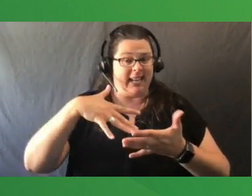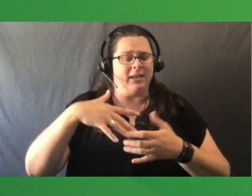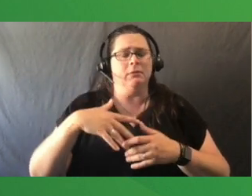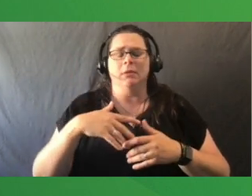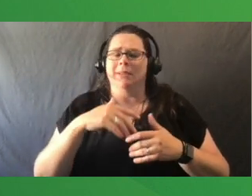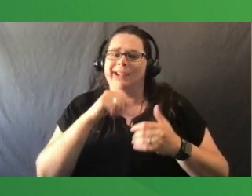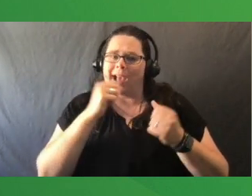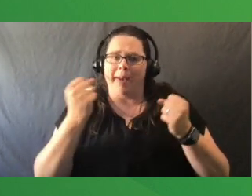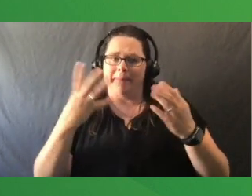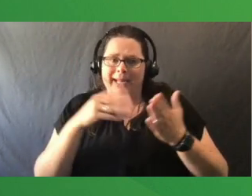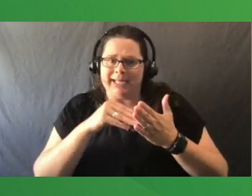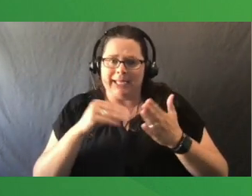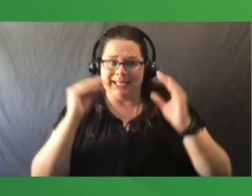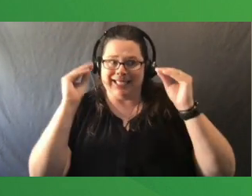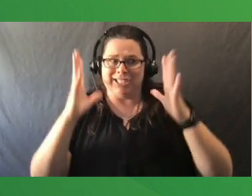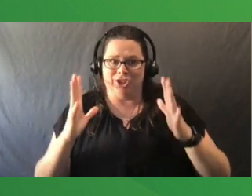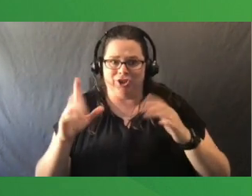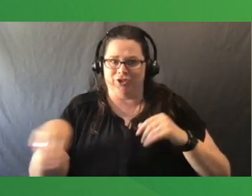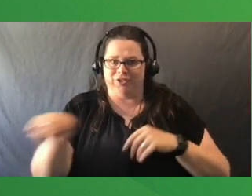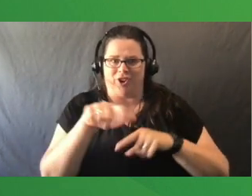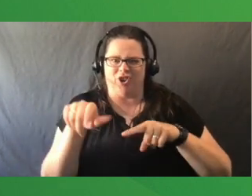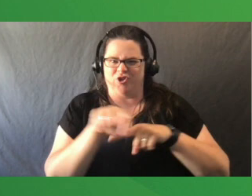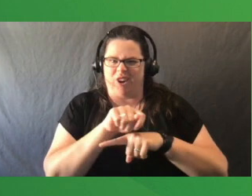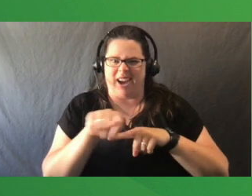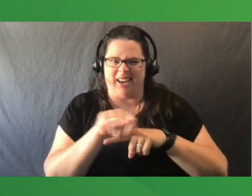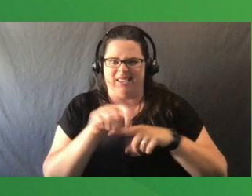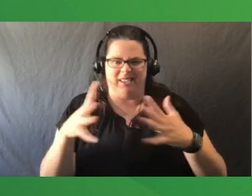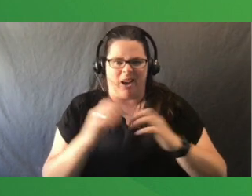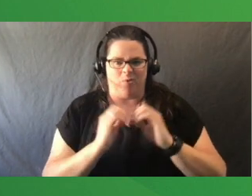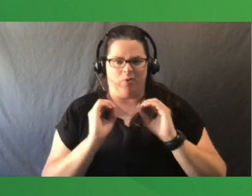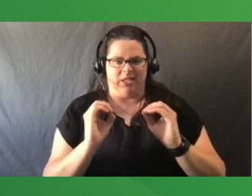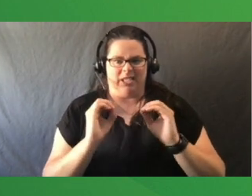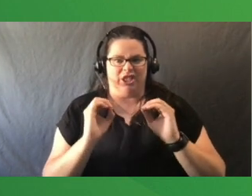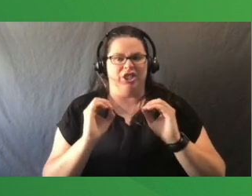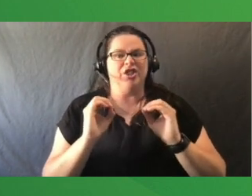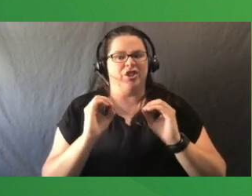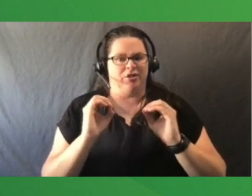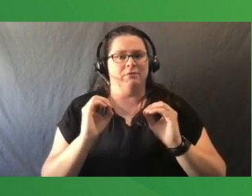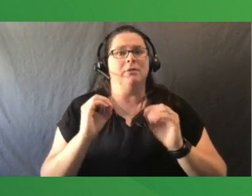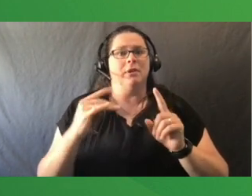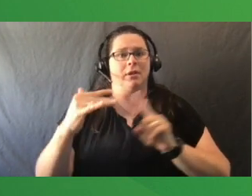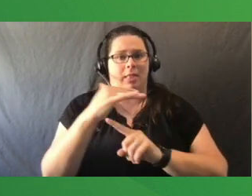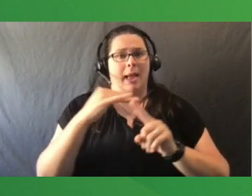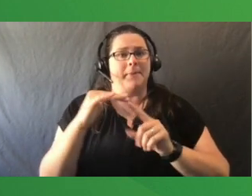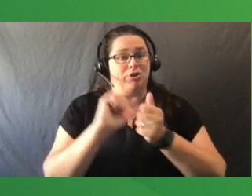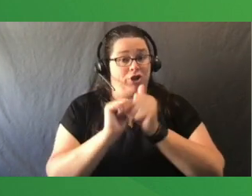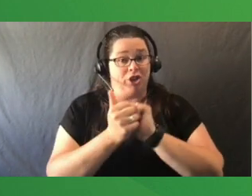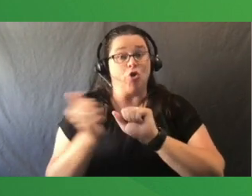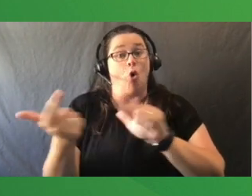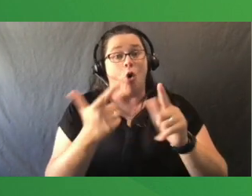training and how to teach climate change, all these lessons have guidance in them, either